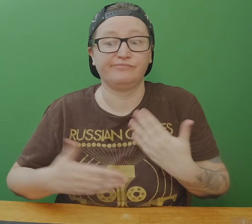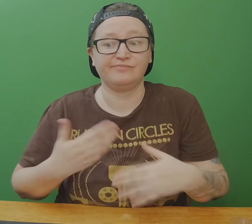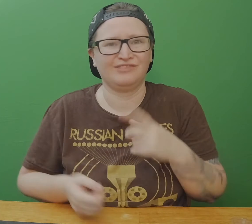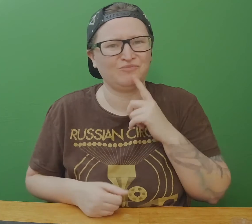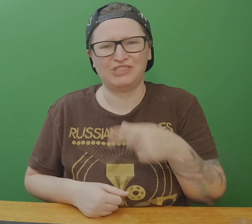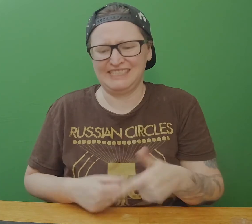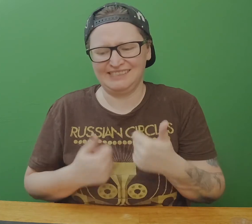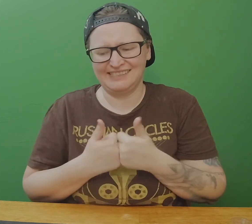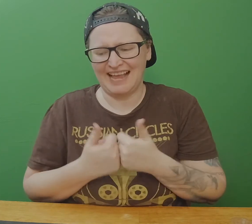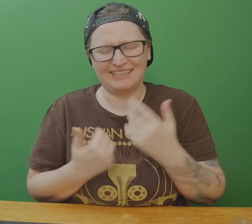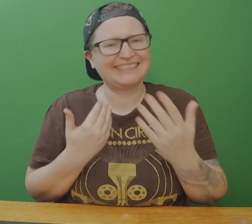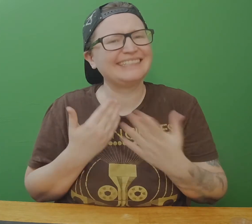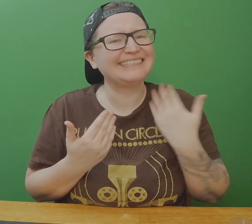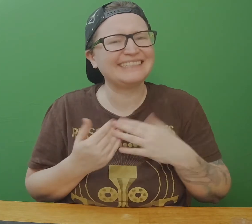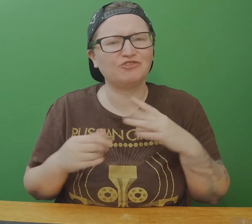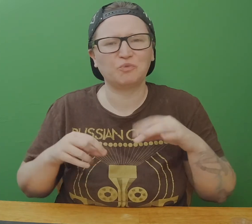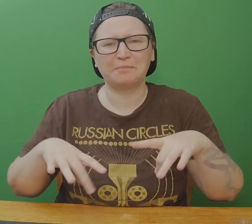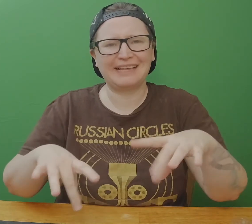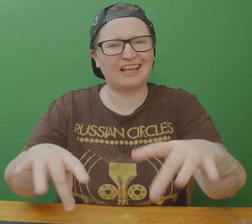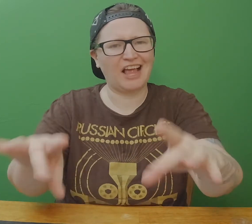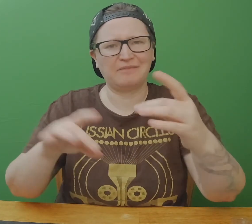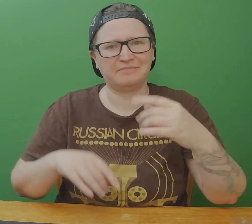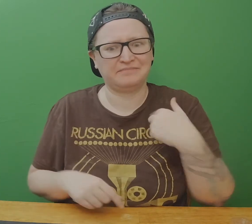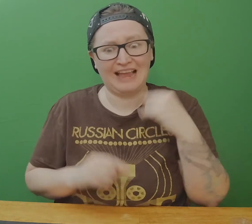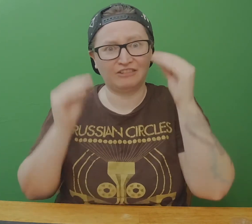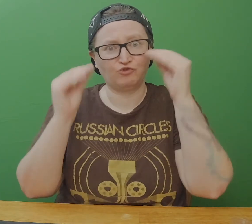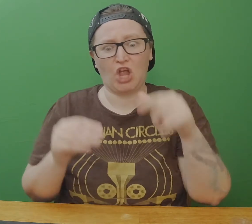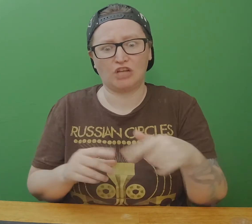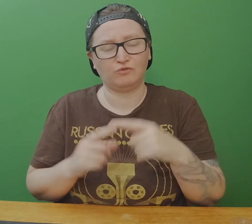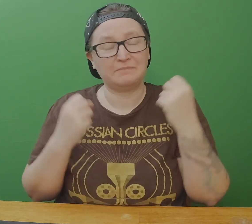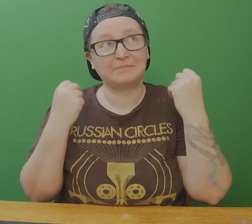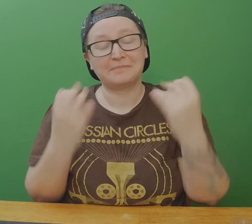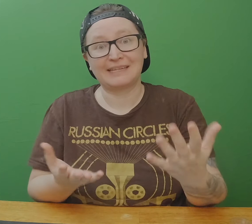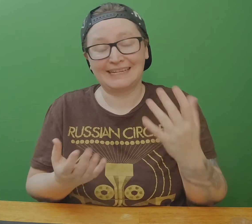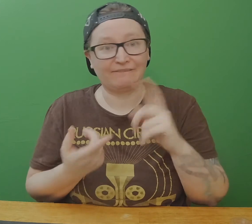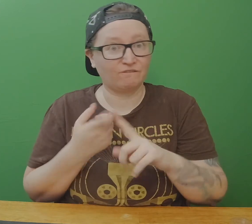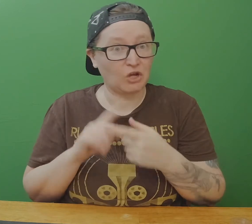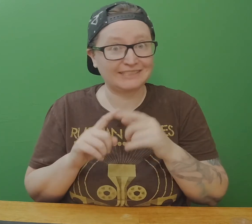next person and you just go along this game is really easy to pick up I've taught this game to